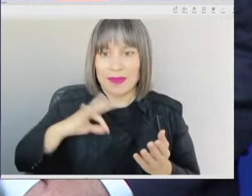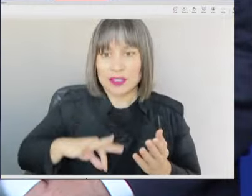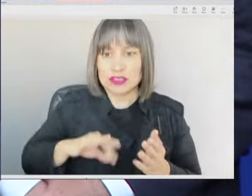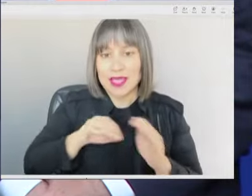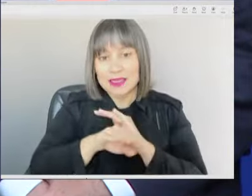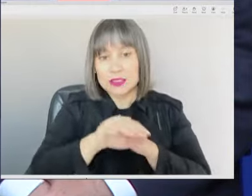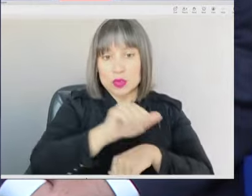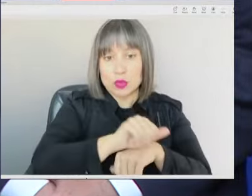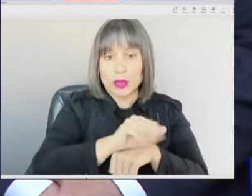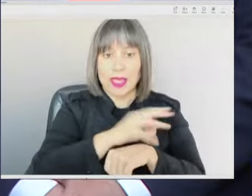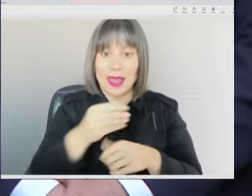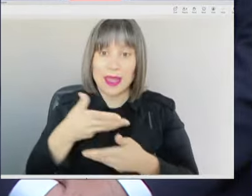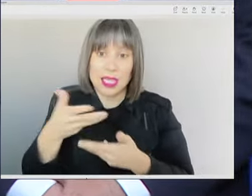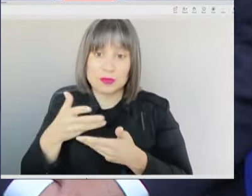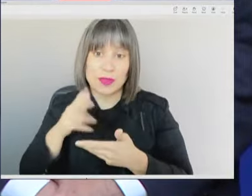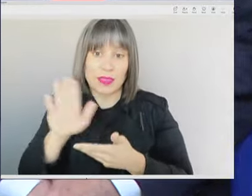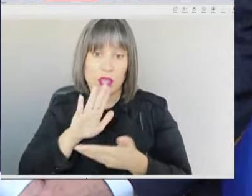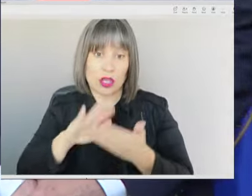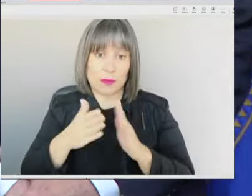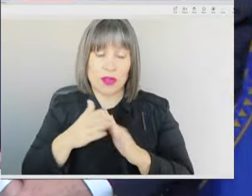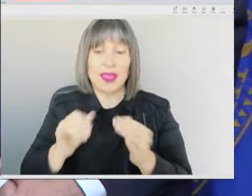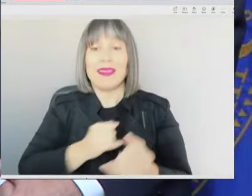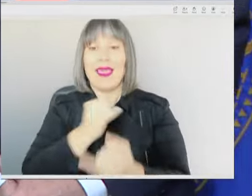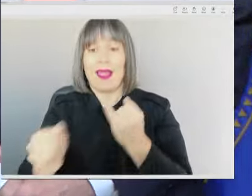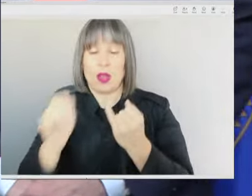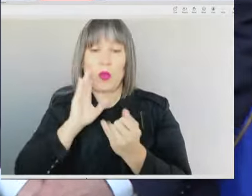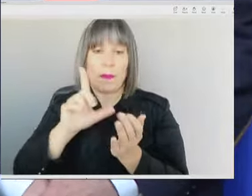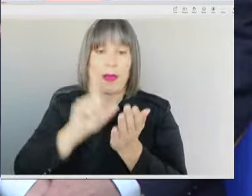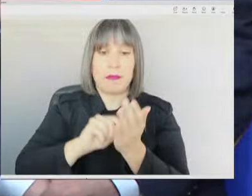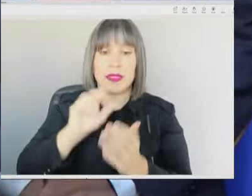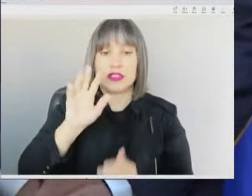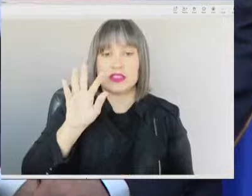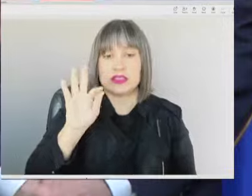So in the end, we're going to publish the fact sheet with both vendors on the GSA as Grant,